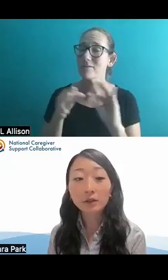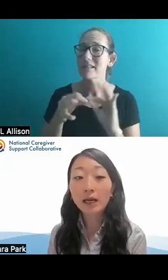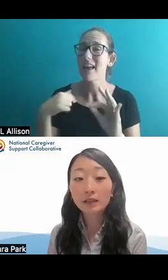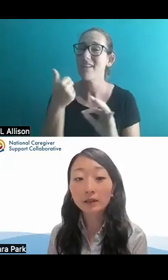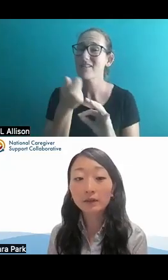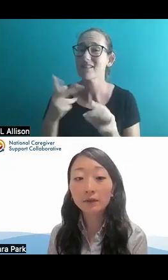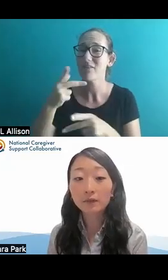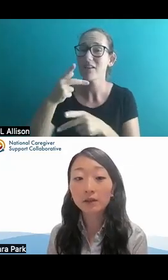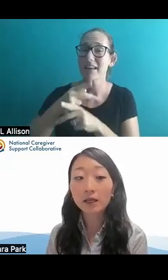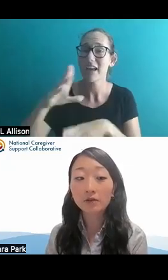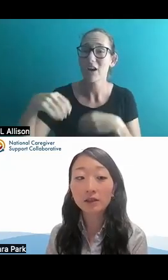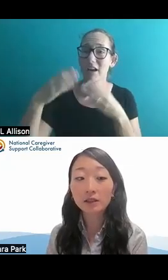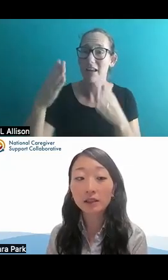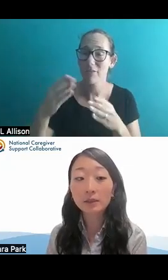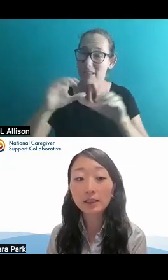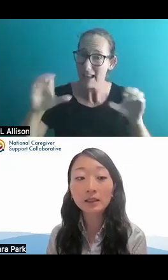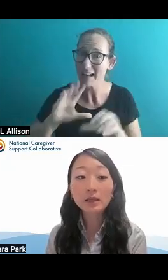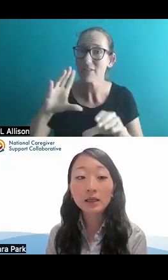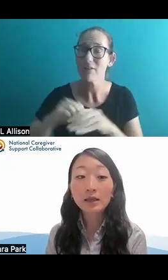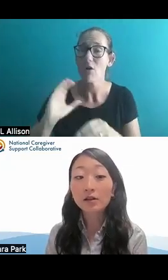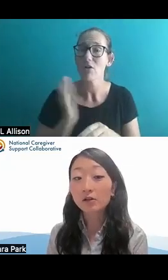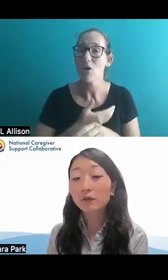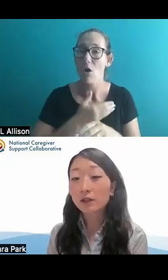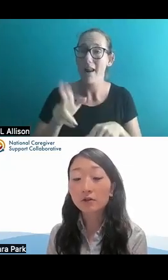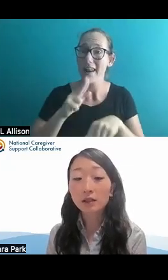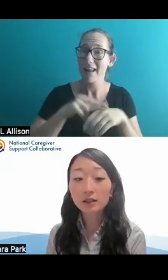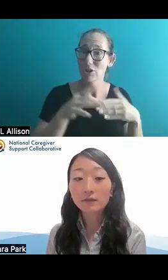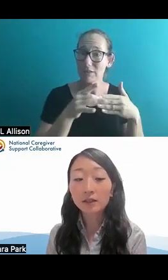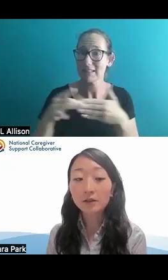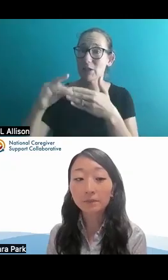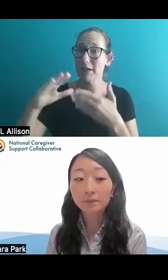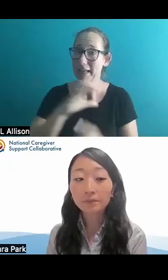are actively involved in our national steering committee and they're also featured in this video.